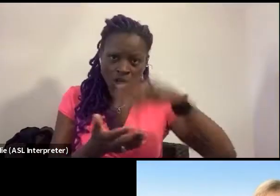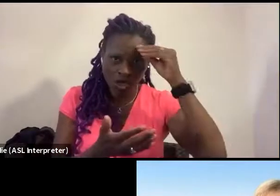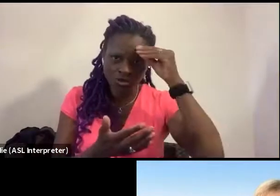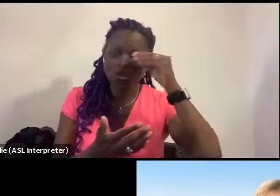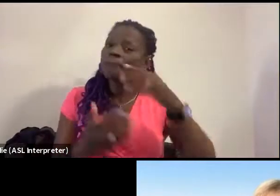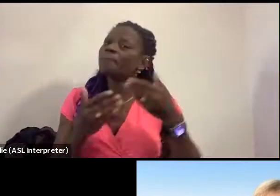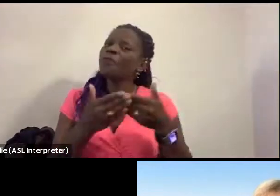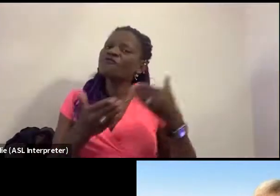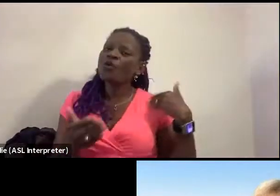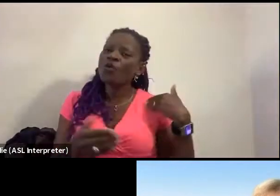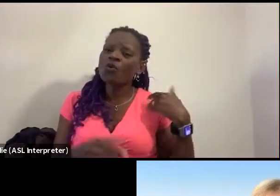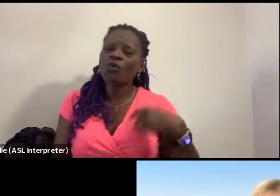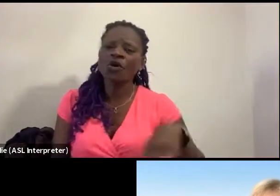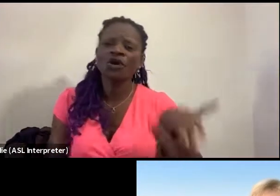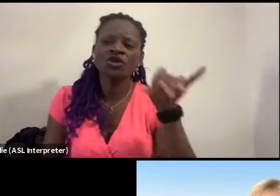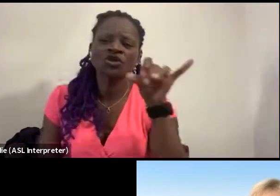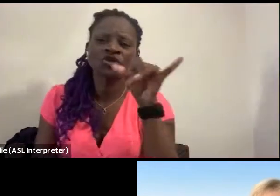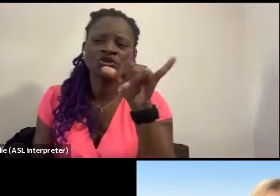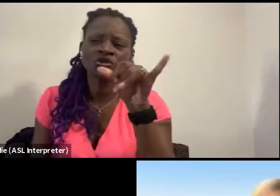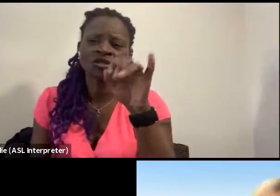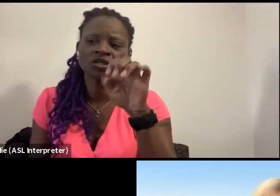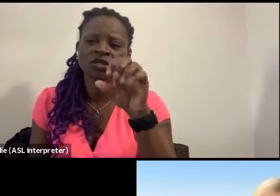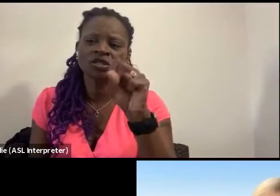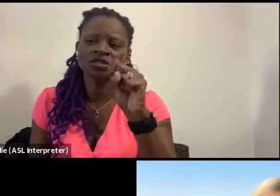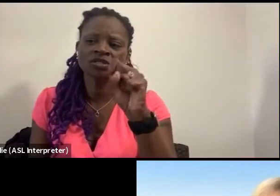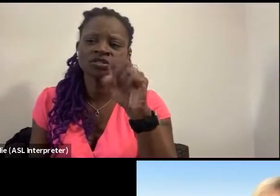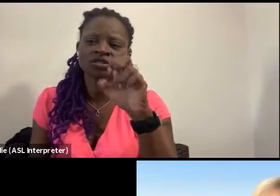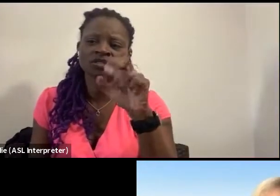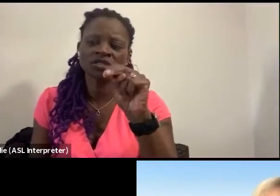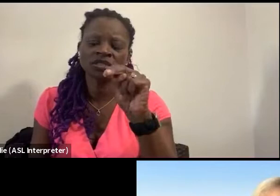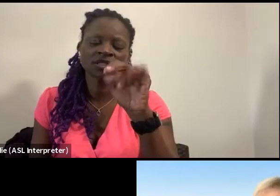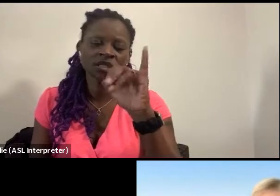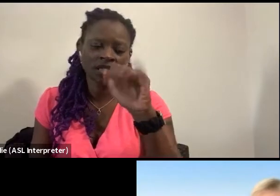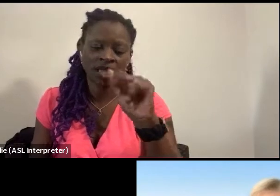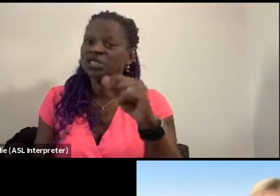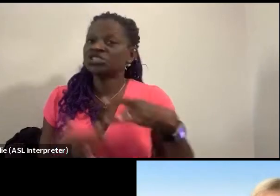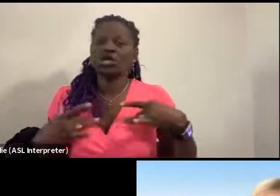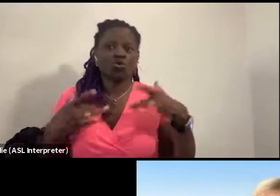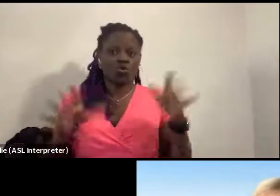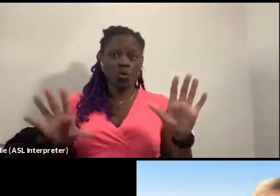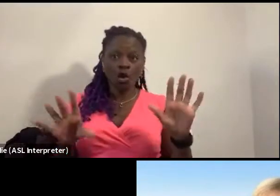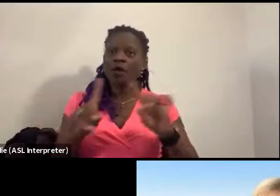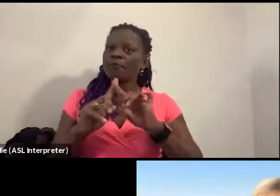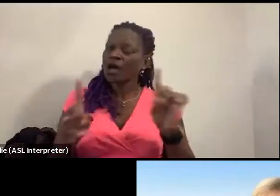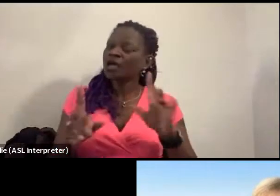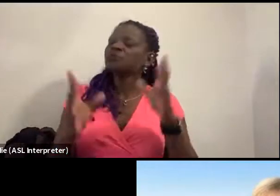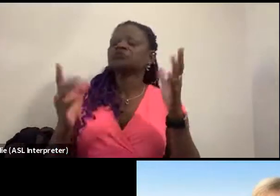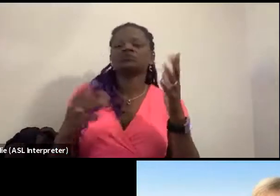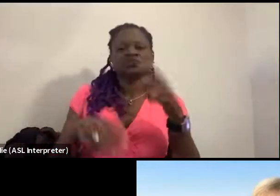their safety at a change of heart, she got her first dose recently. But first, I'd like to turn it over to my